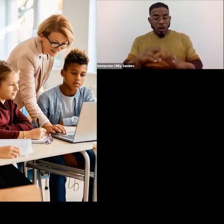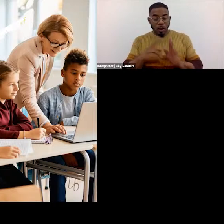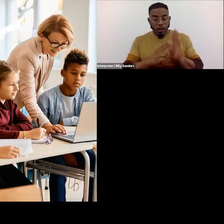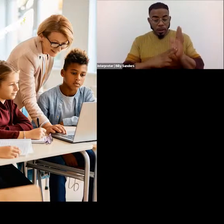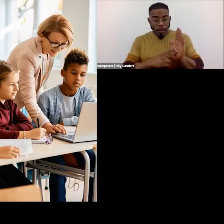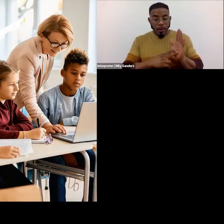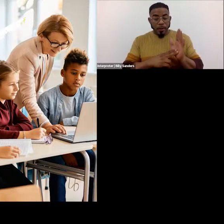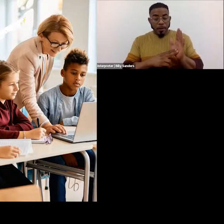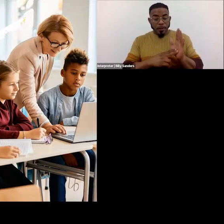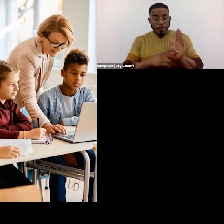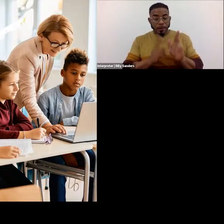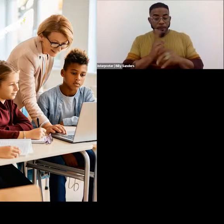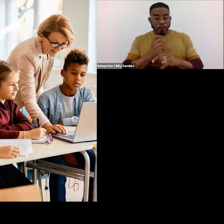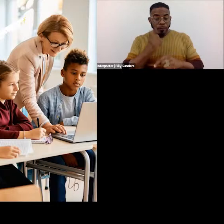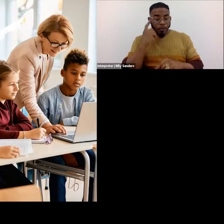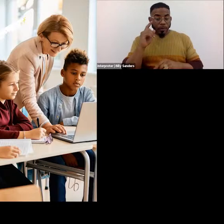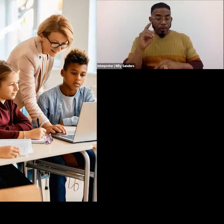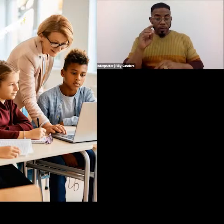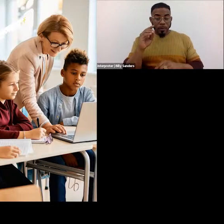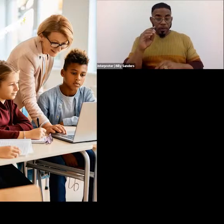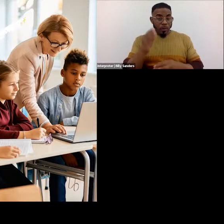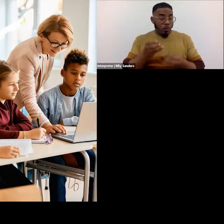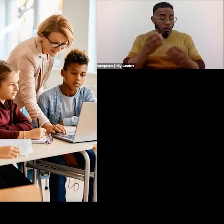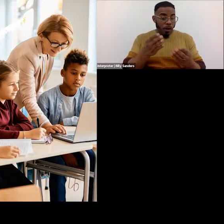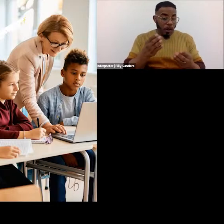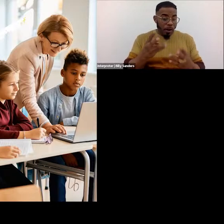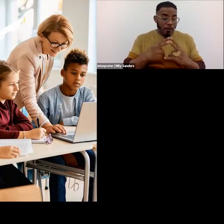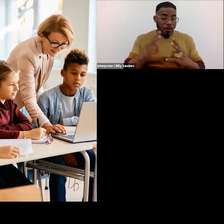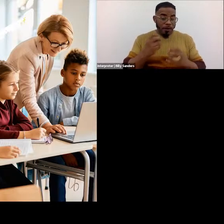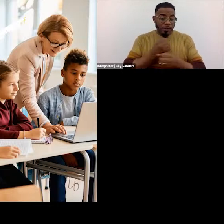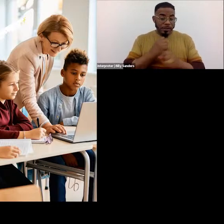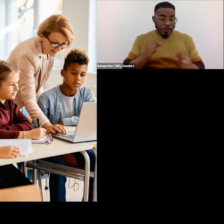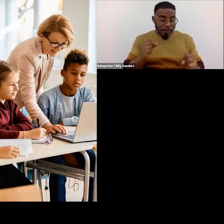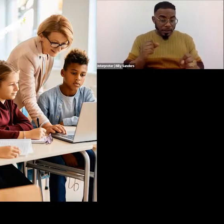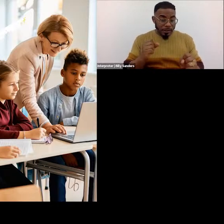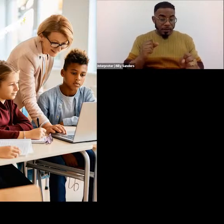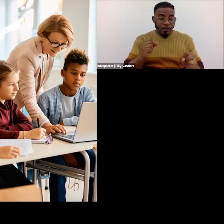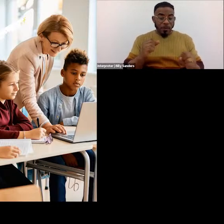the producer provides a very safe and calm space